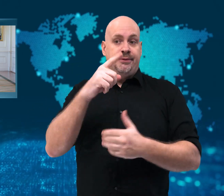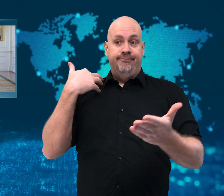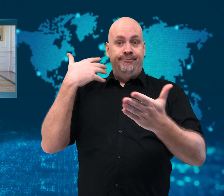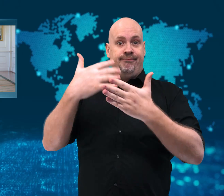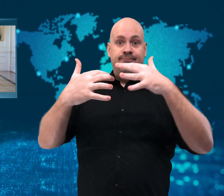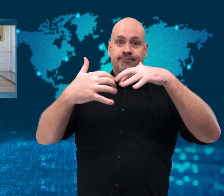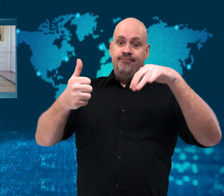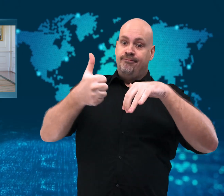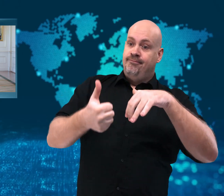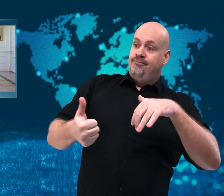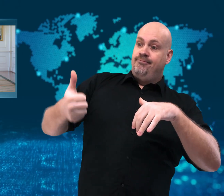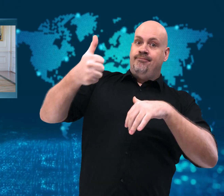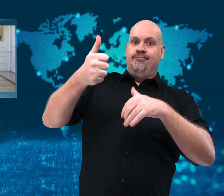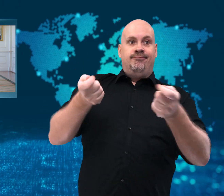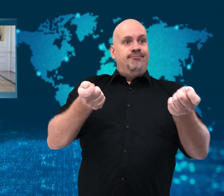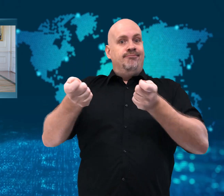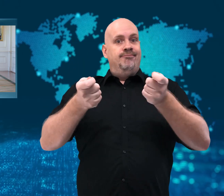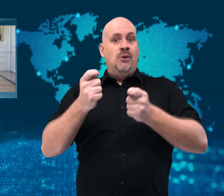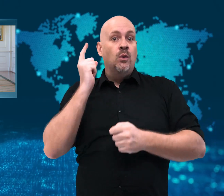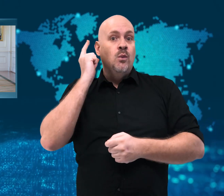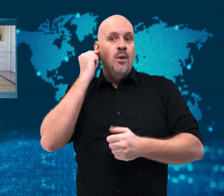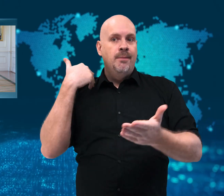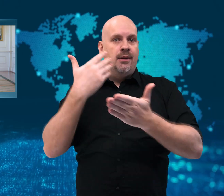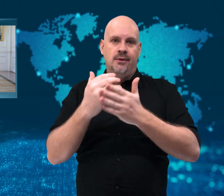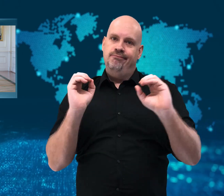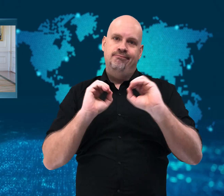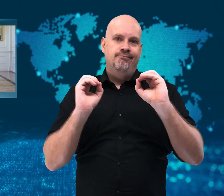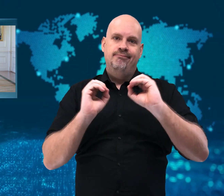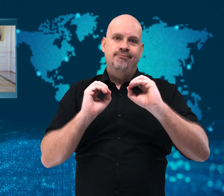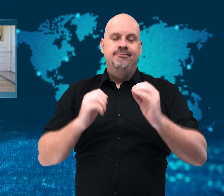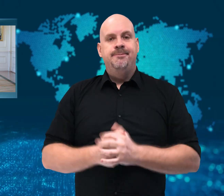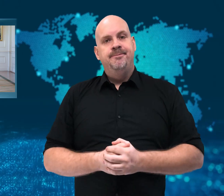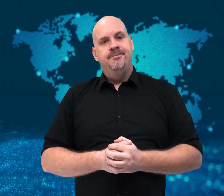it has never had a woman as Prime Minister.